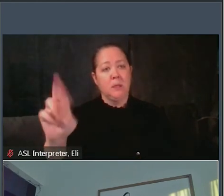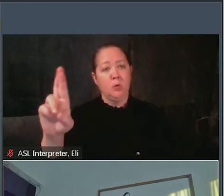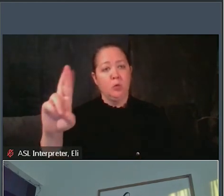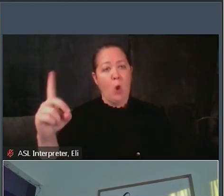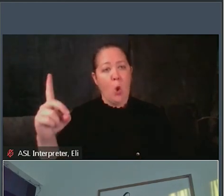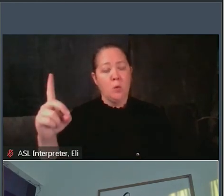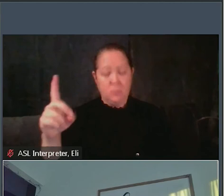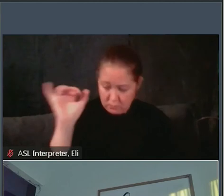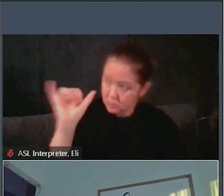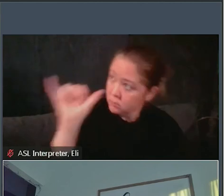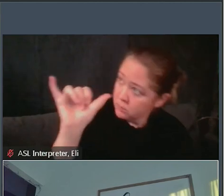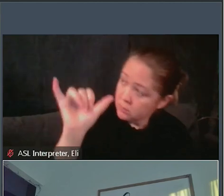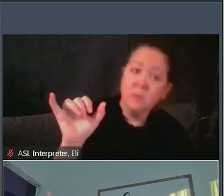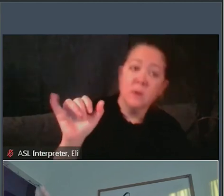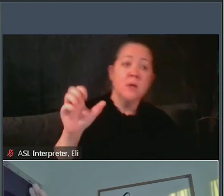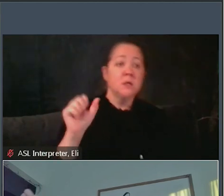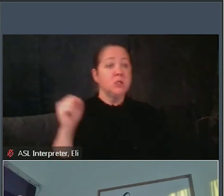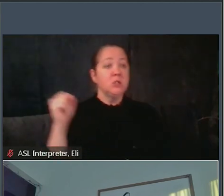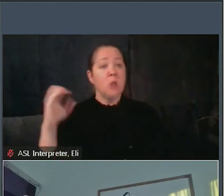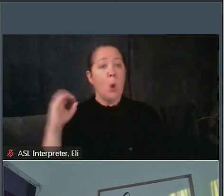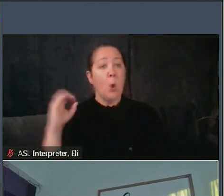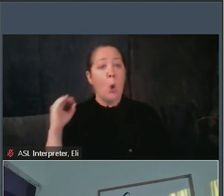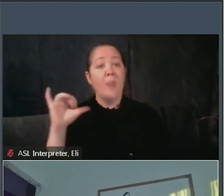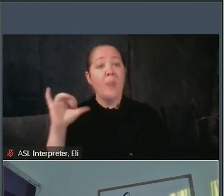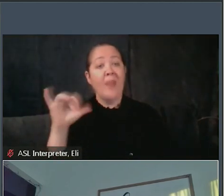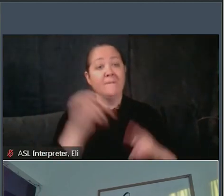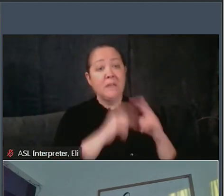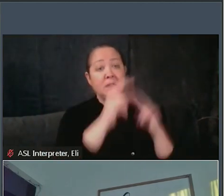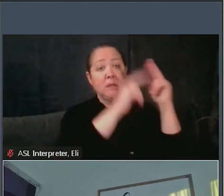So the facility has a structure where the residents hang